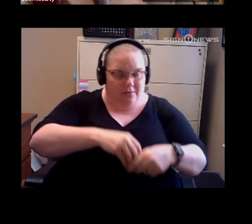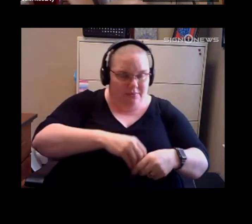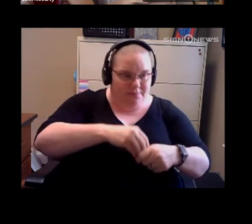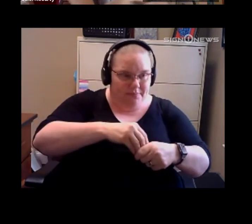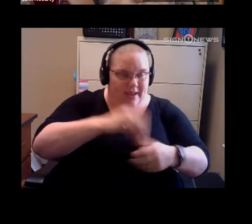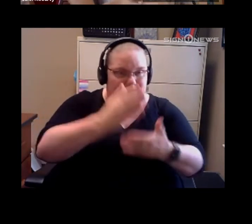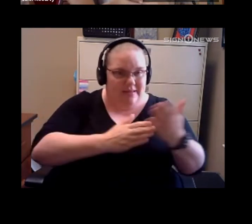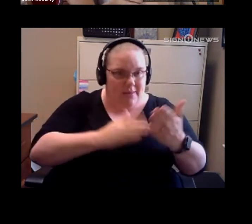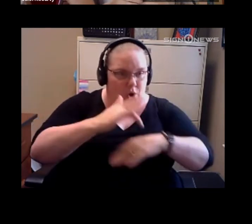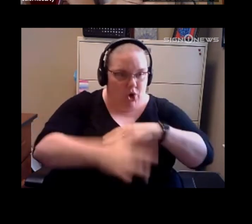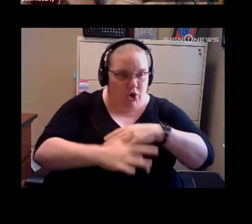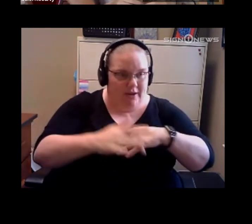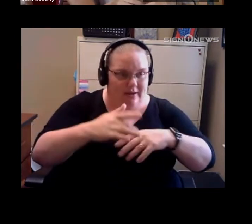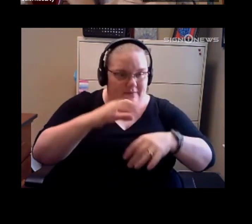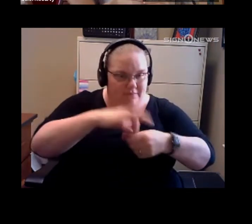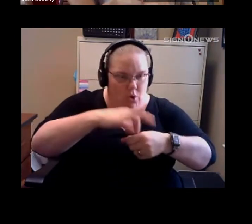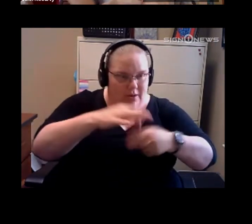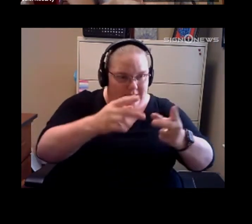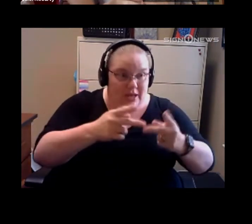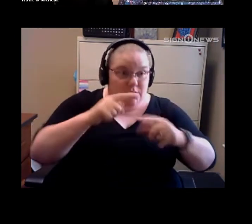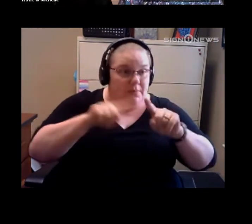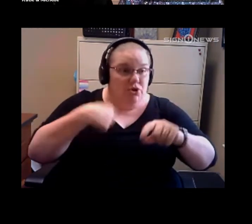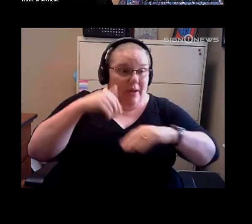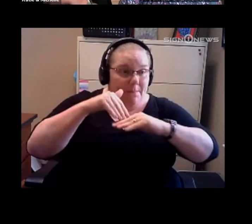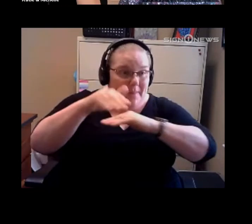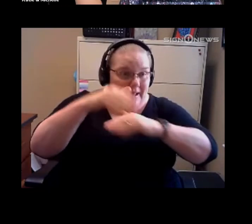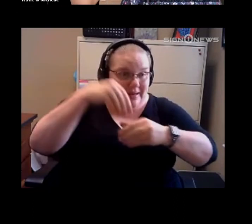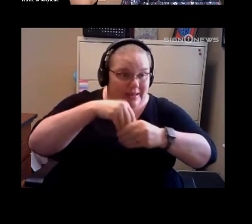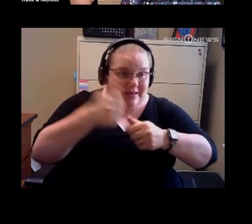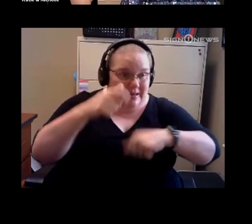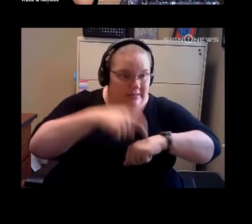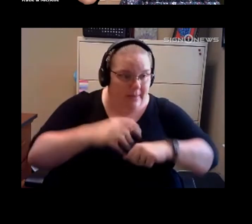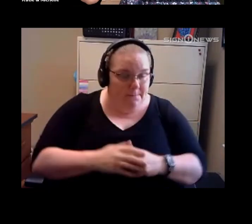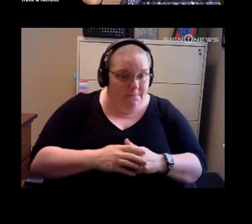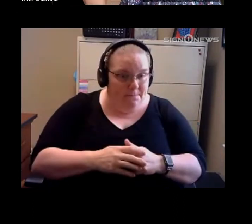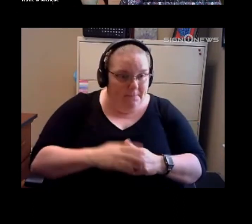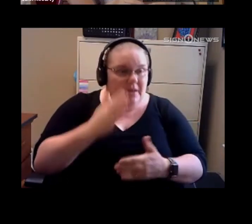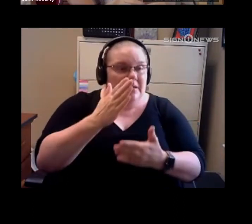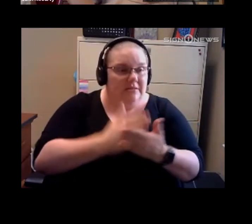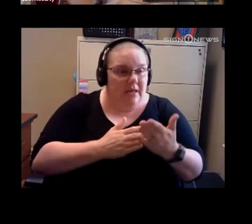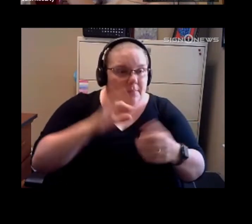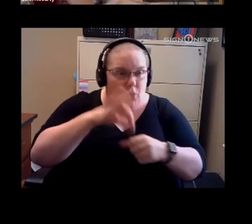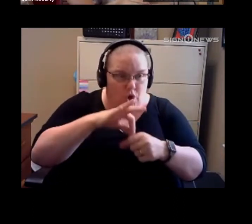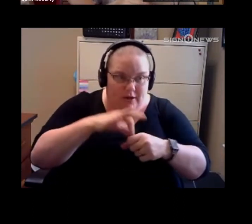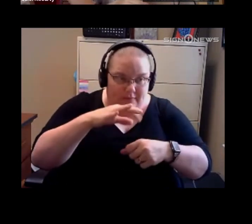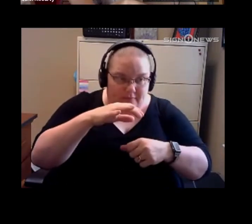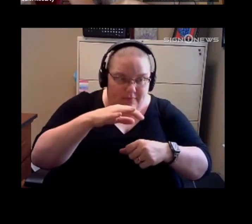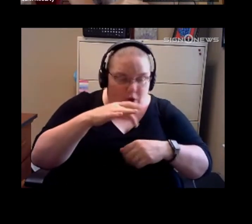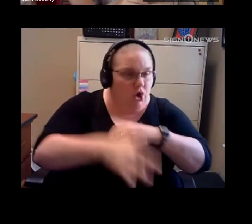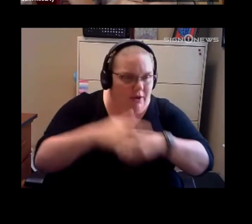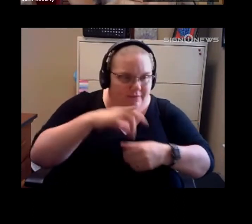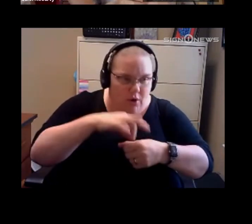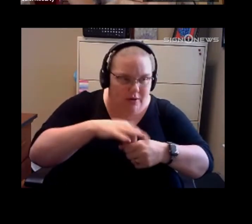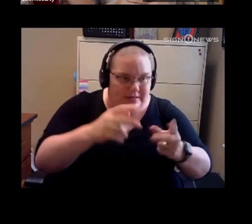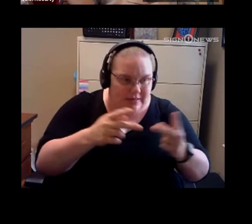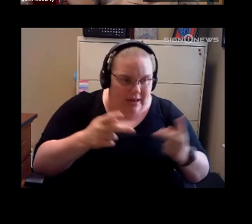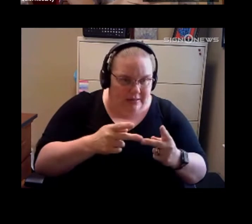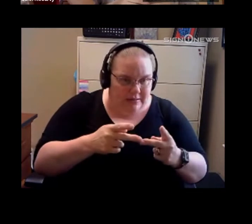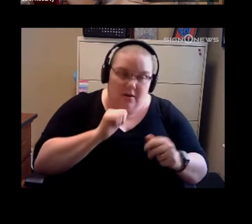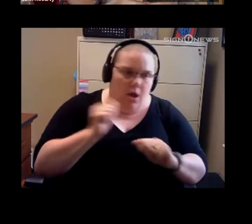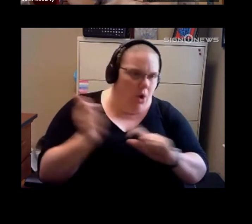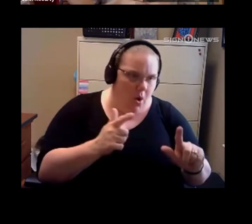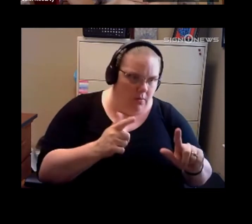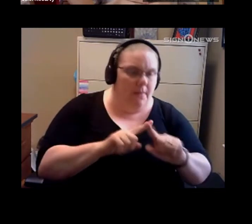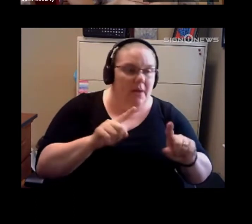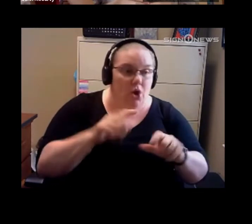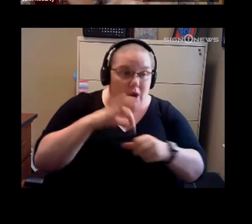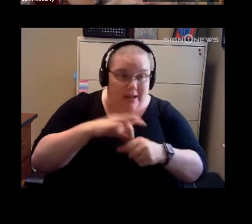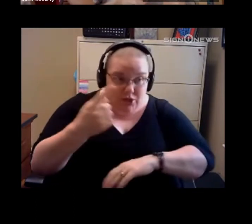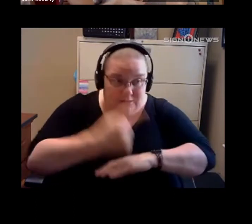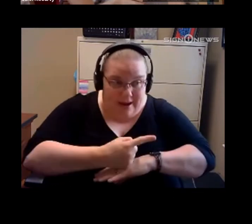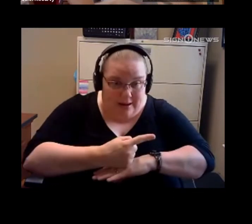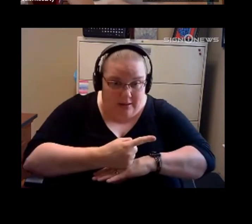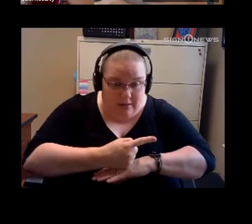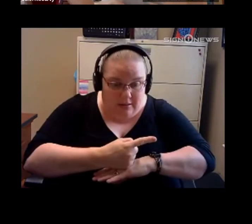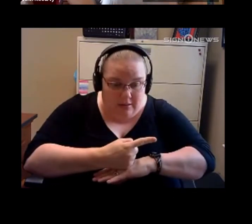not all is that on Election Day you have not yet returned your absentee ballot you